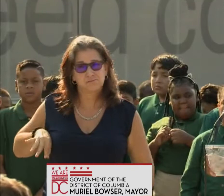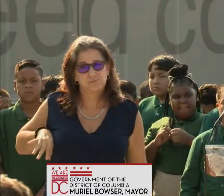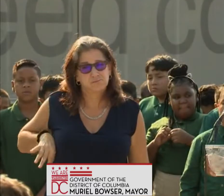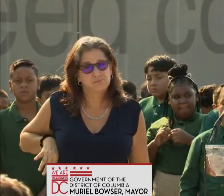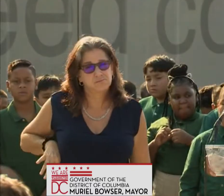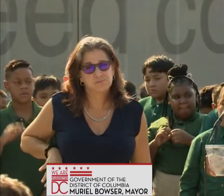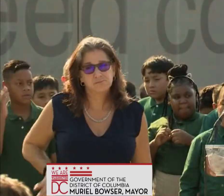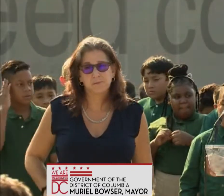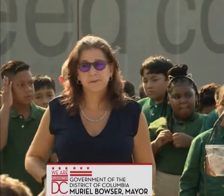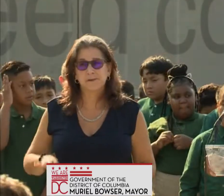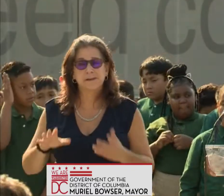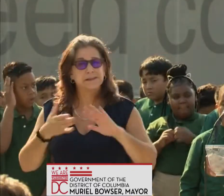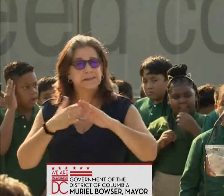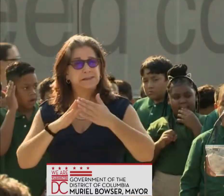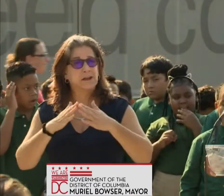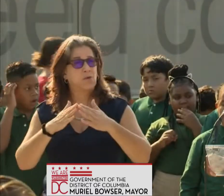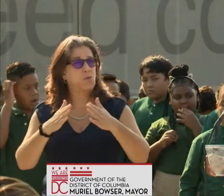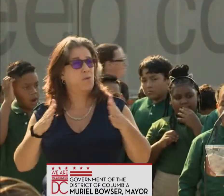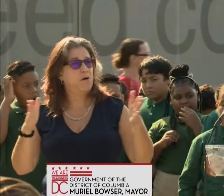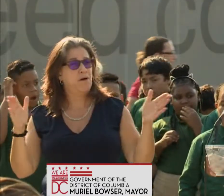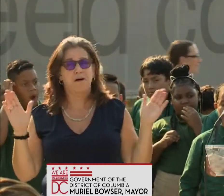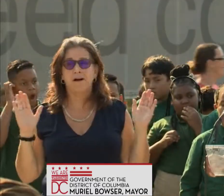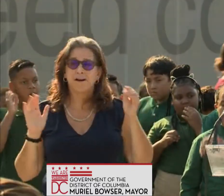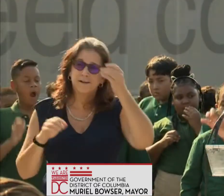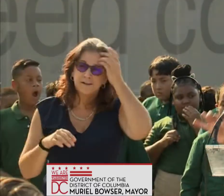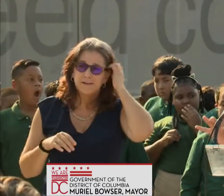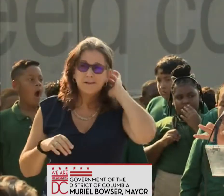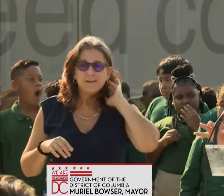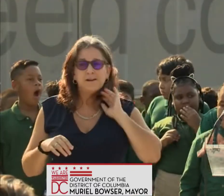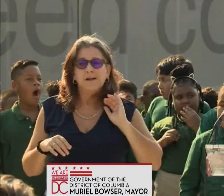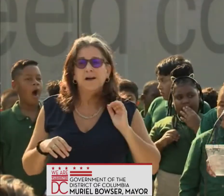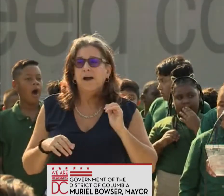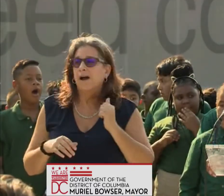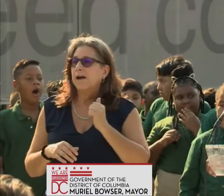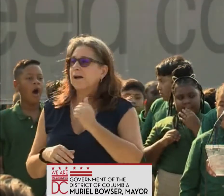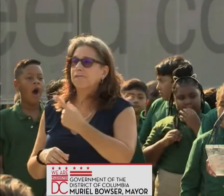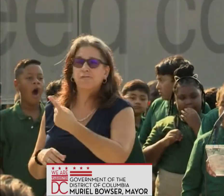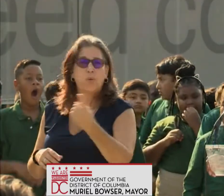grade every ward in every school and we know and I want to make it very plain